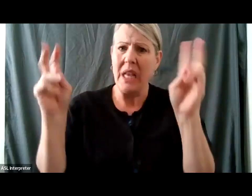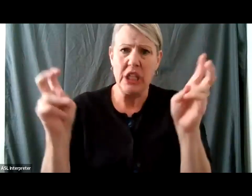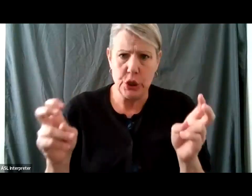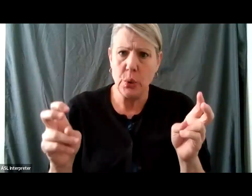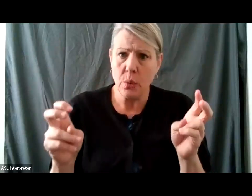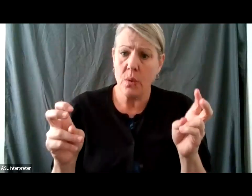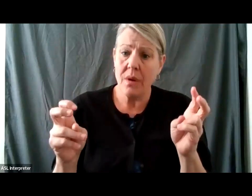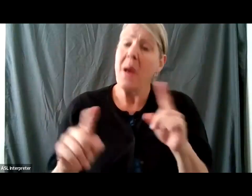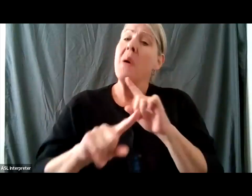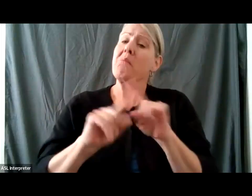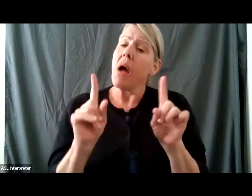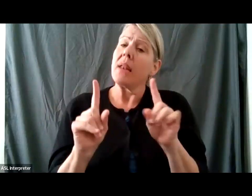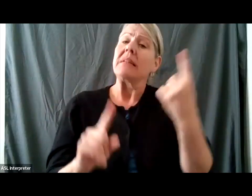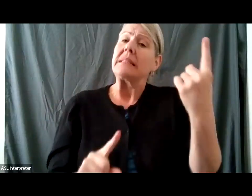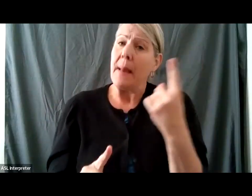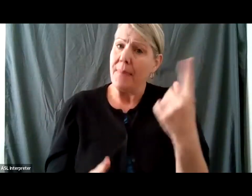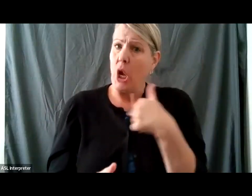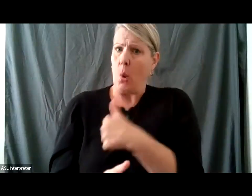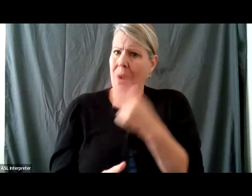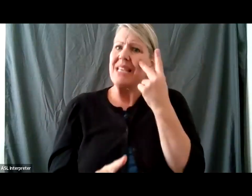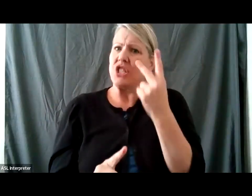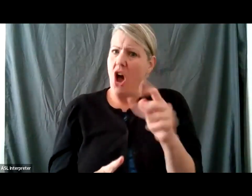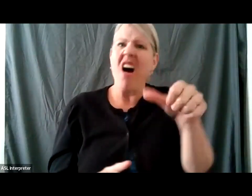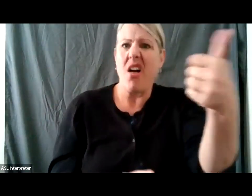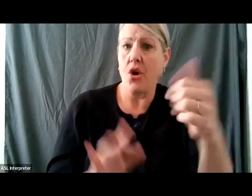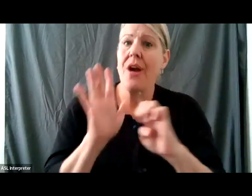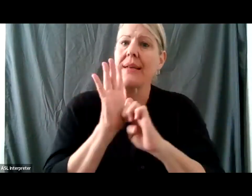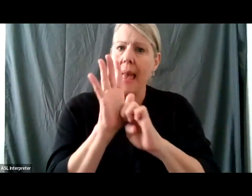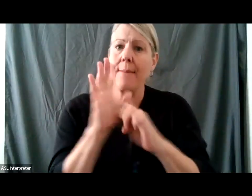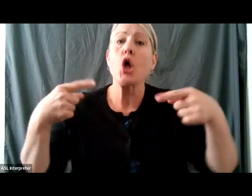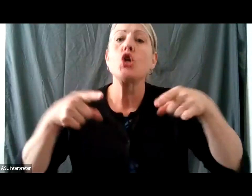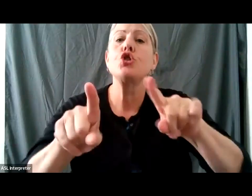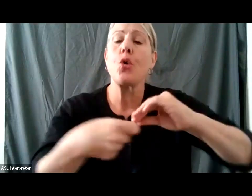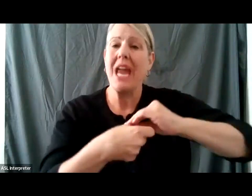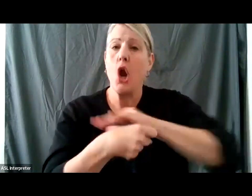Something we saw again -- another example from the COVID-19 public health emergency